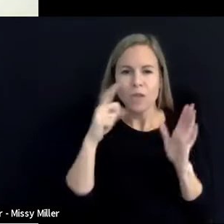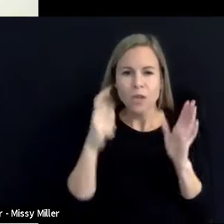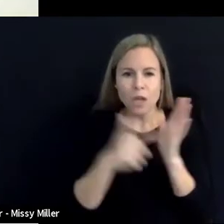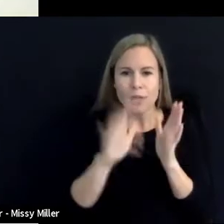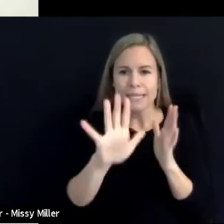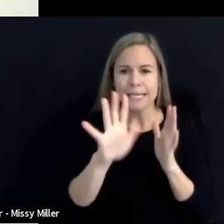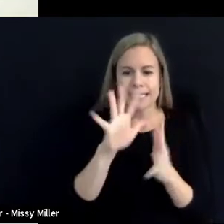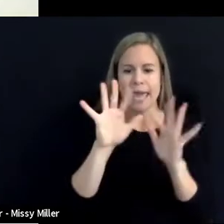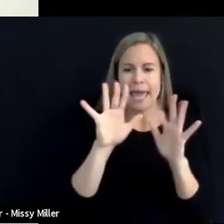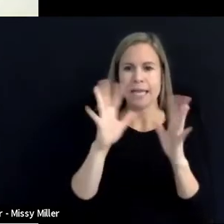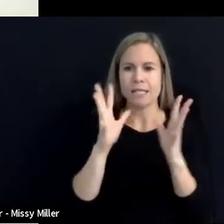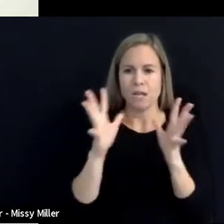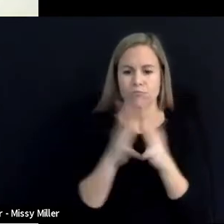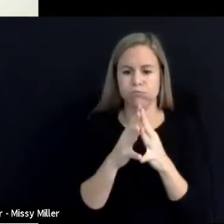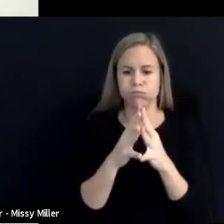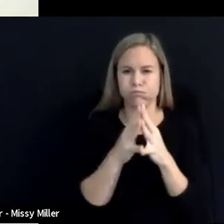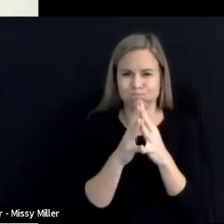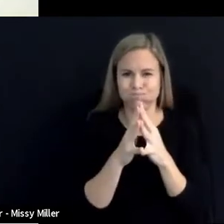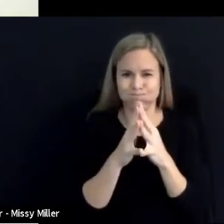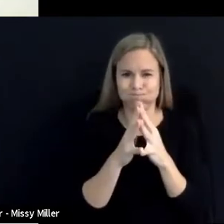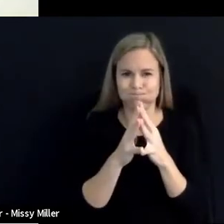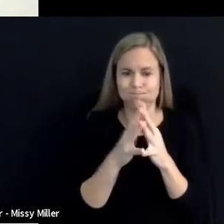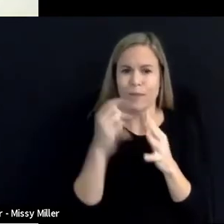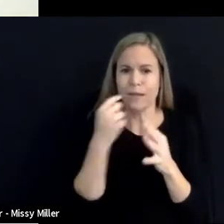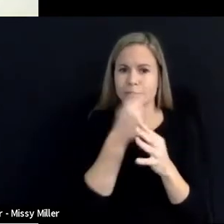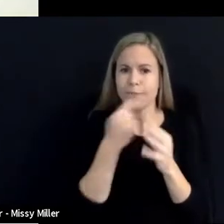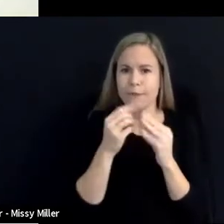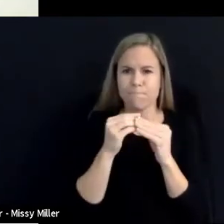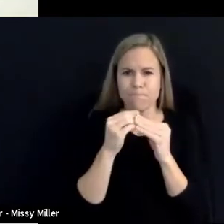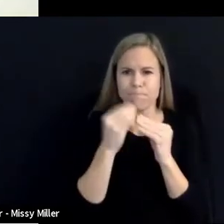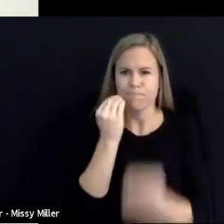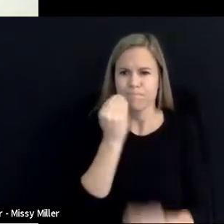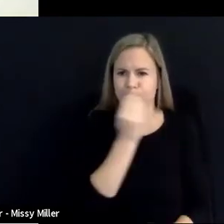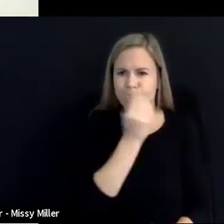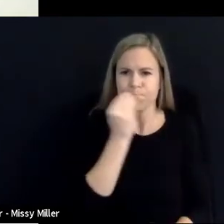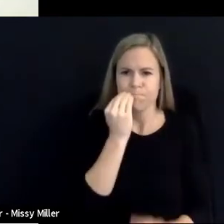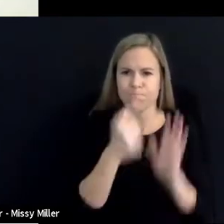And he's also got his mouth very much pinched,